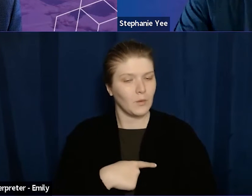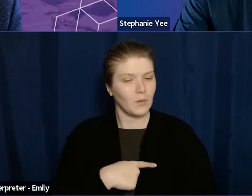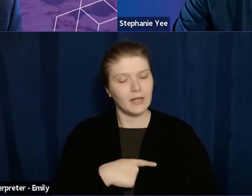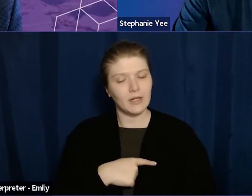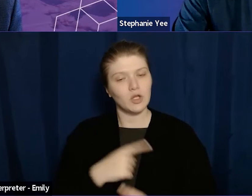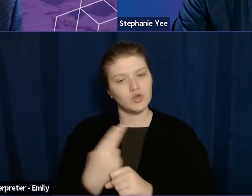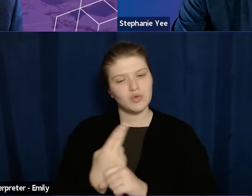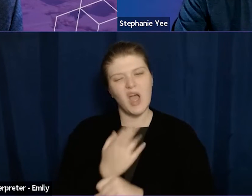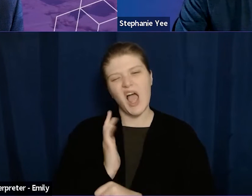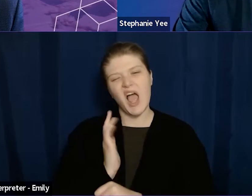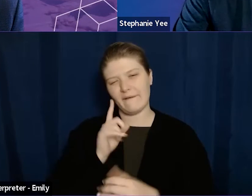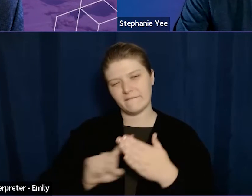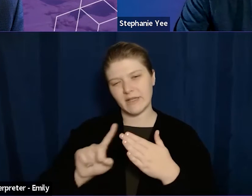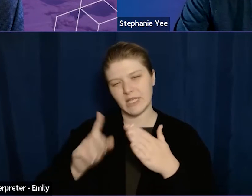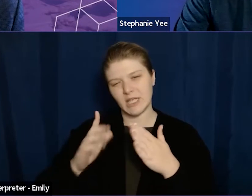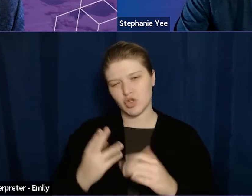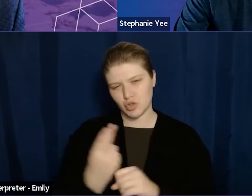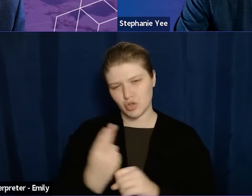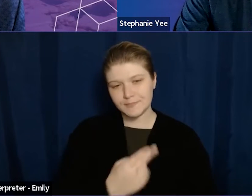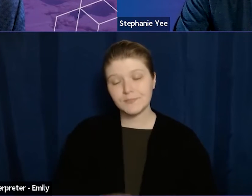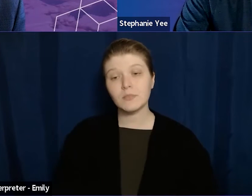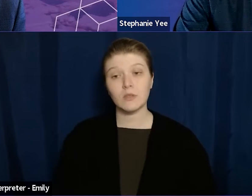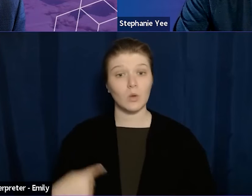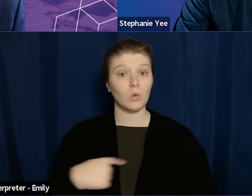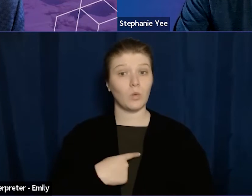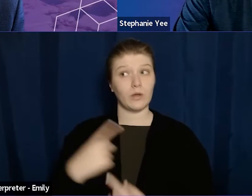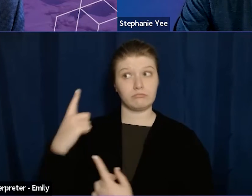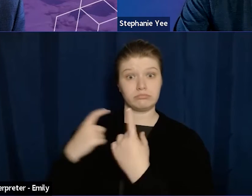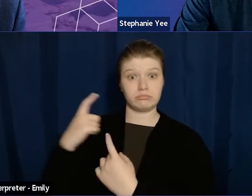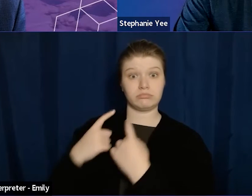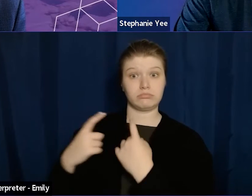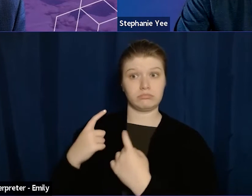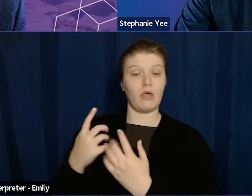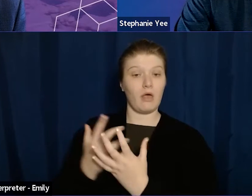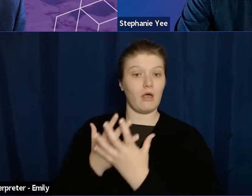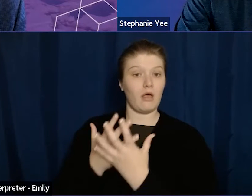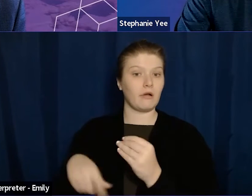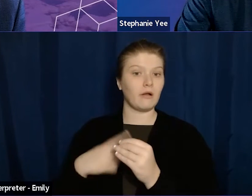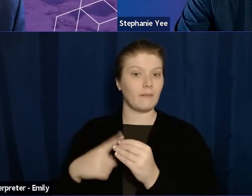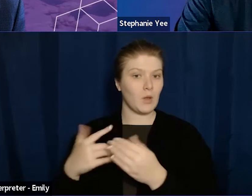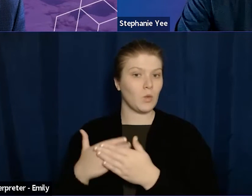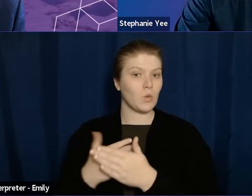And we got a lot of questions about the new requirement, or the pending requirement,